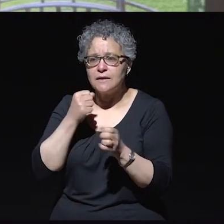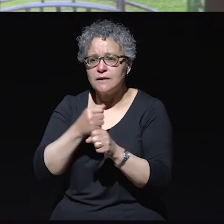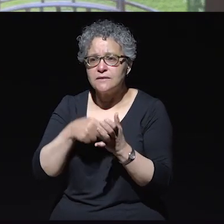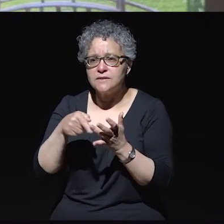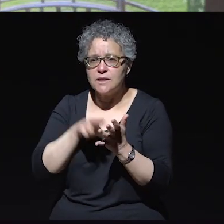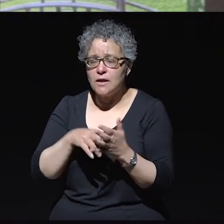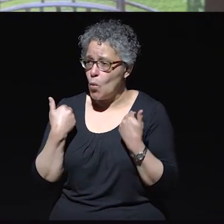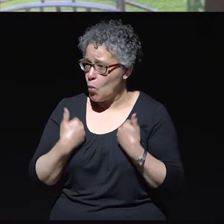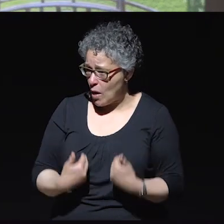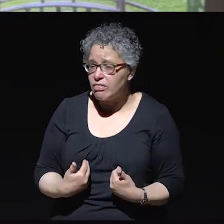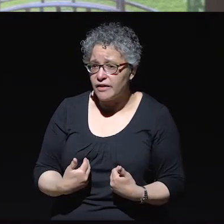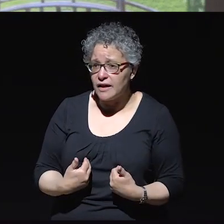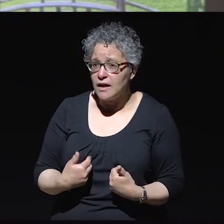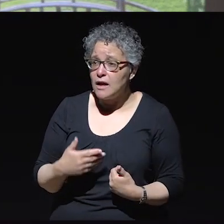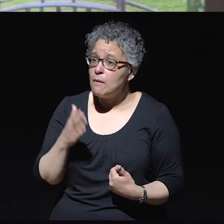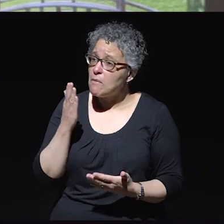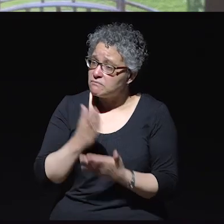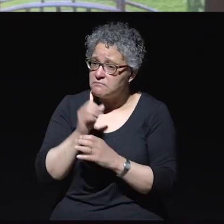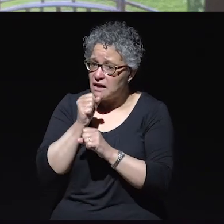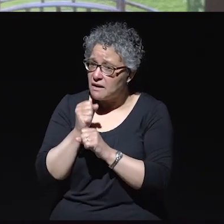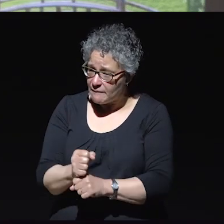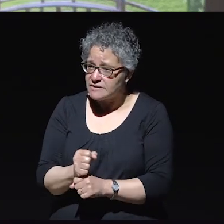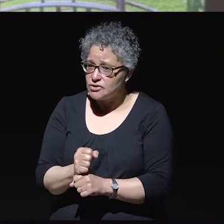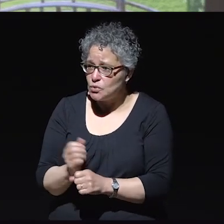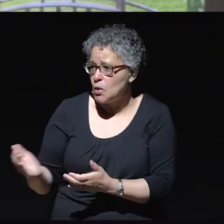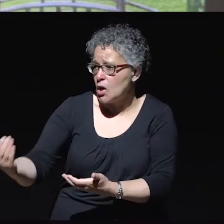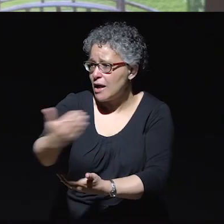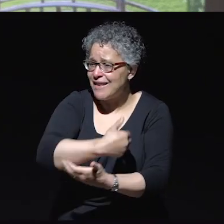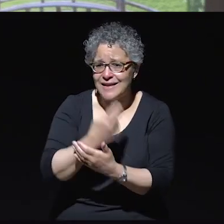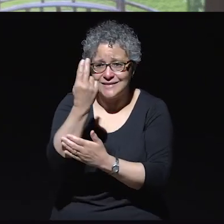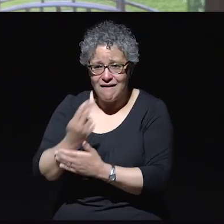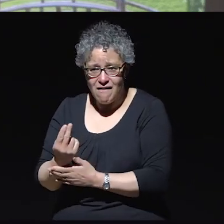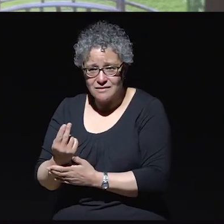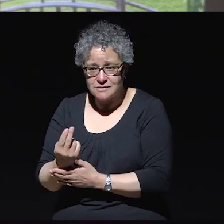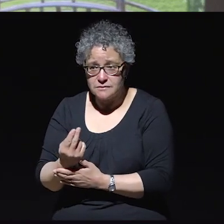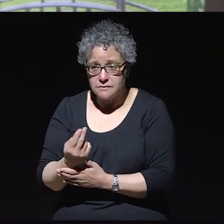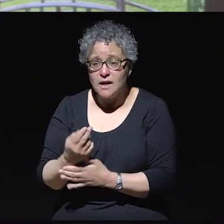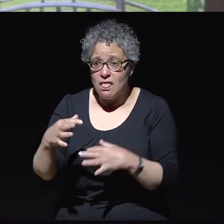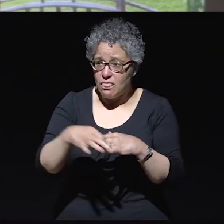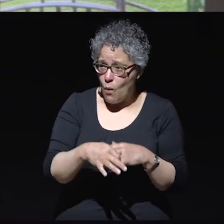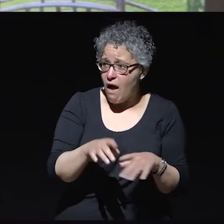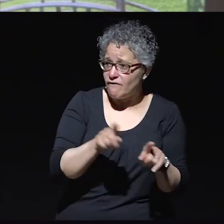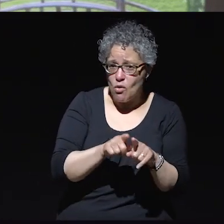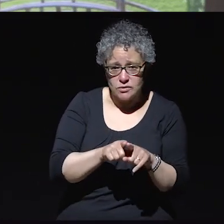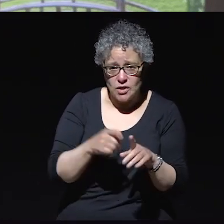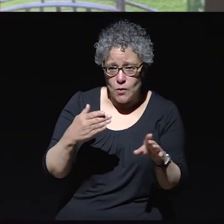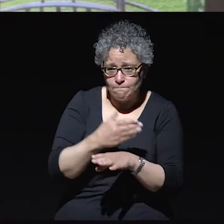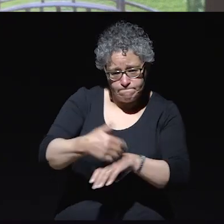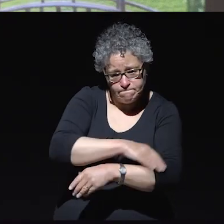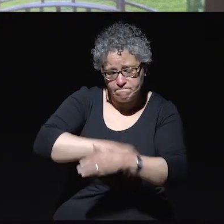and actually, I think, very interesting collectors. She was just as active as he was, so I think one should view this as a joint acquisition